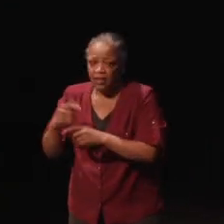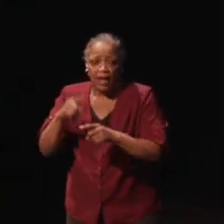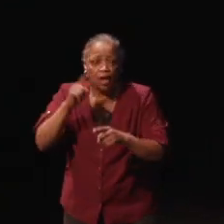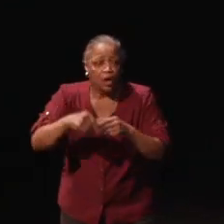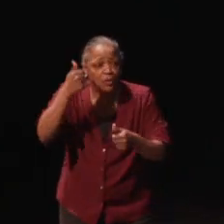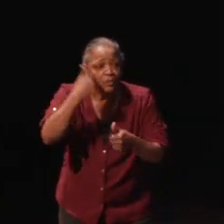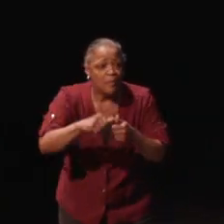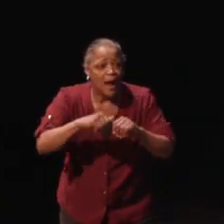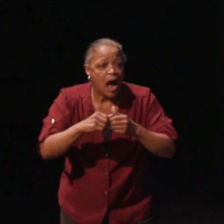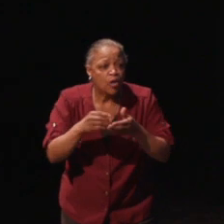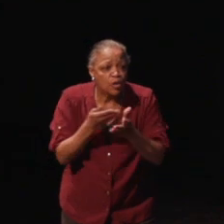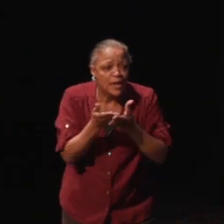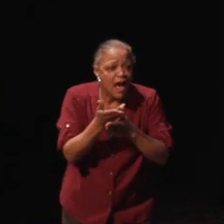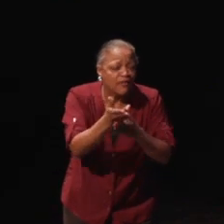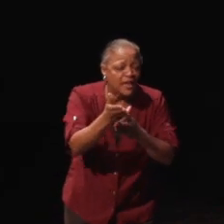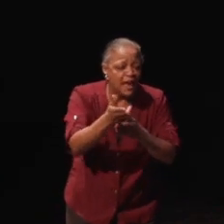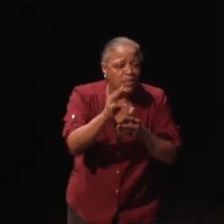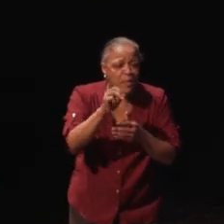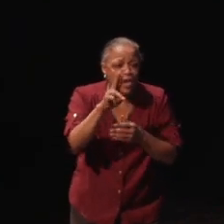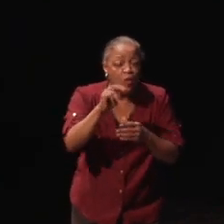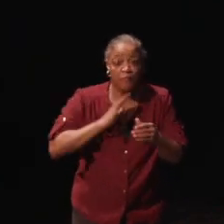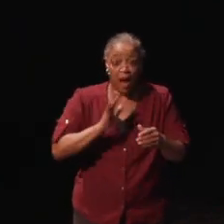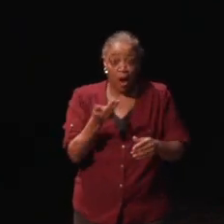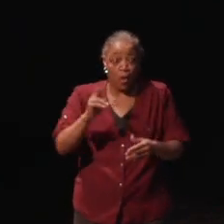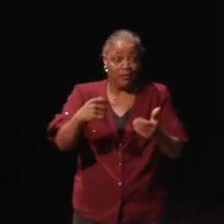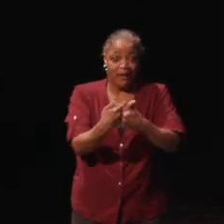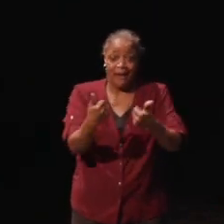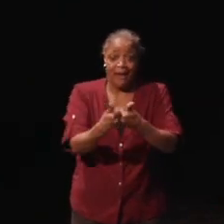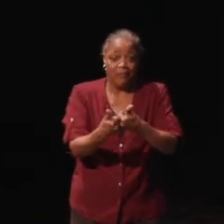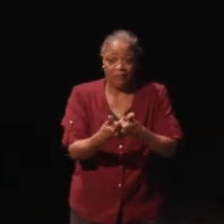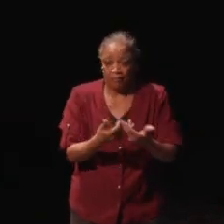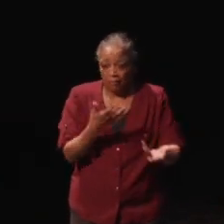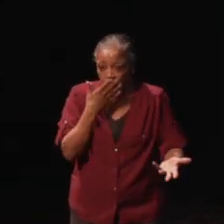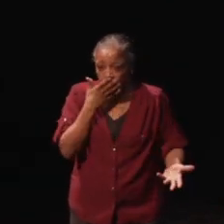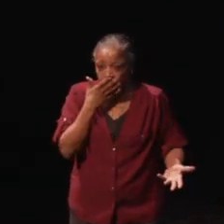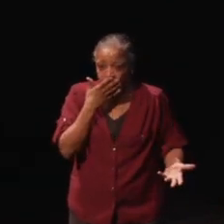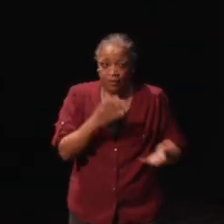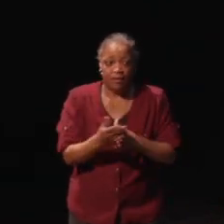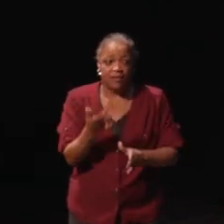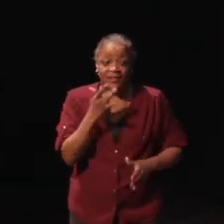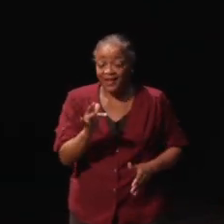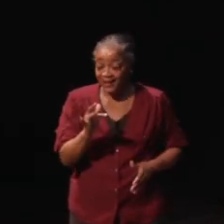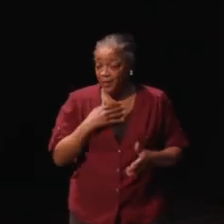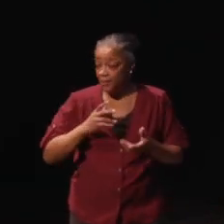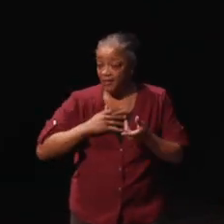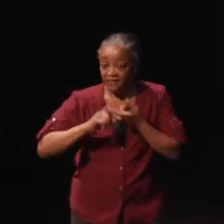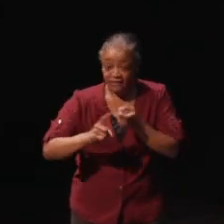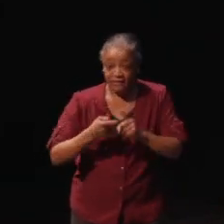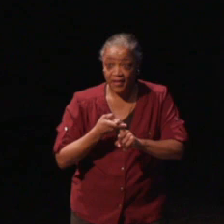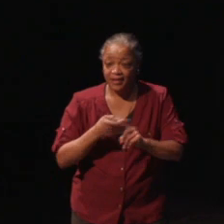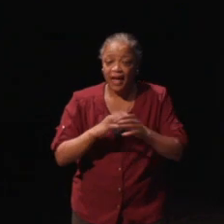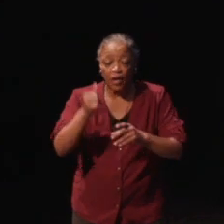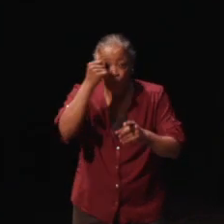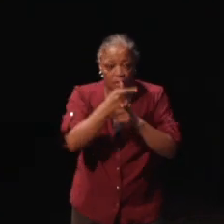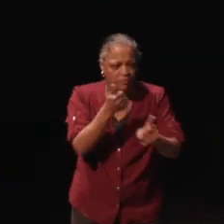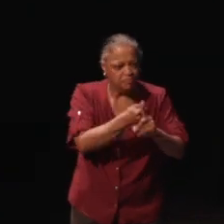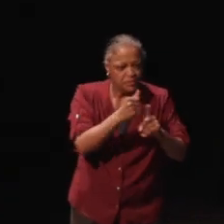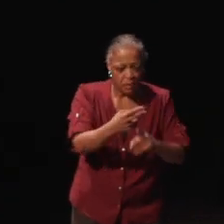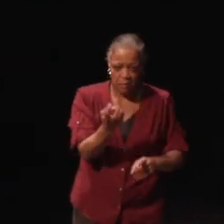to navigate the menu of my own game. So, luckily a friend of mine has a brother who is blind and he was nice